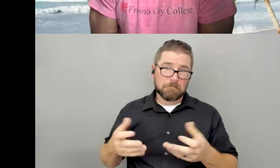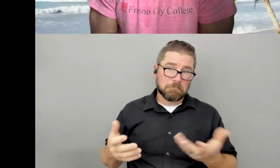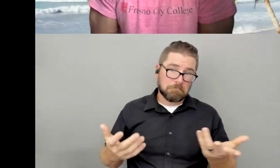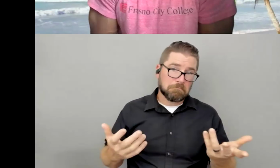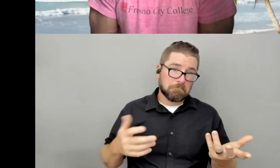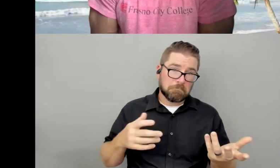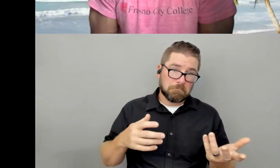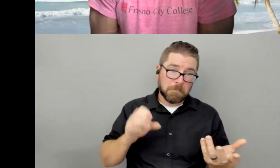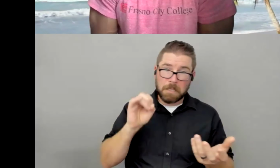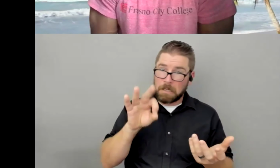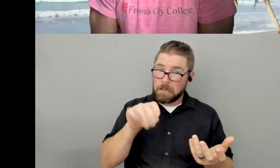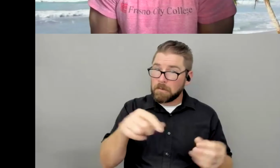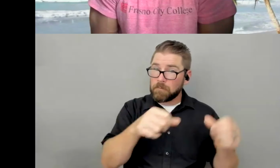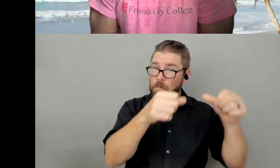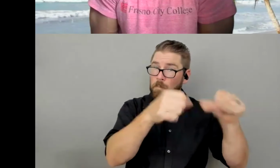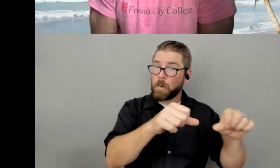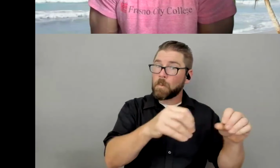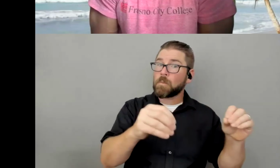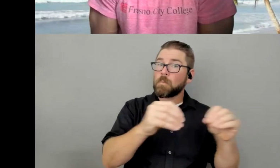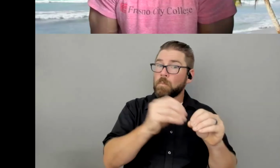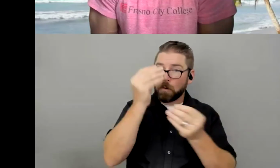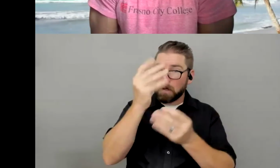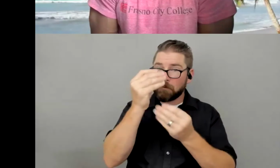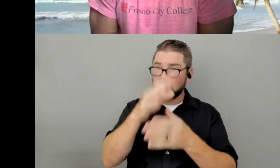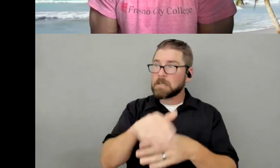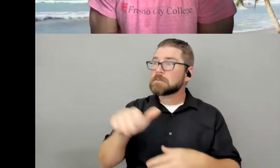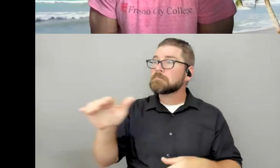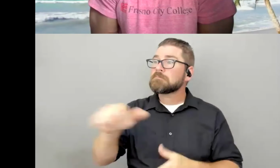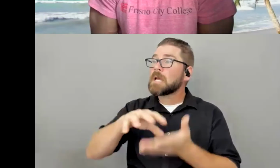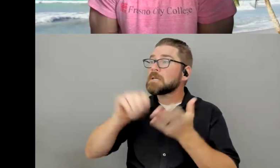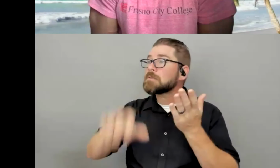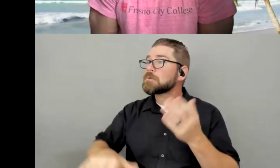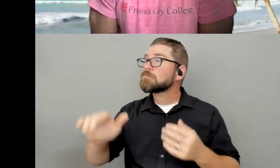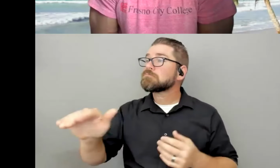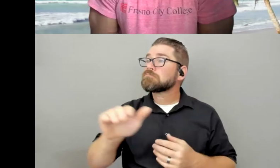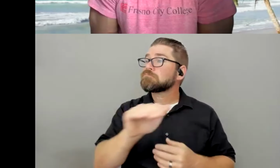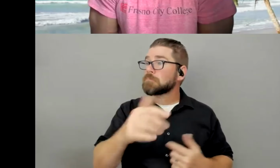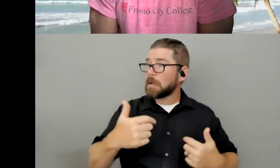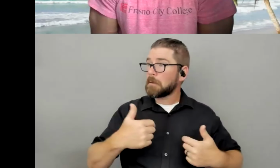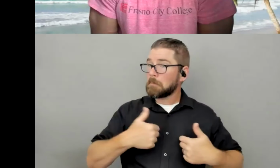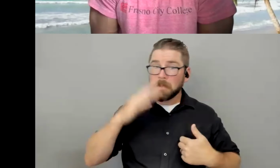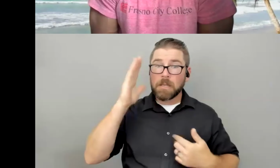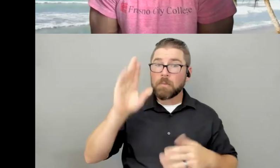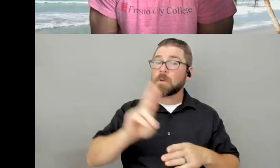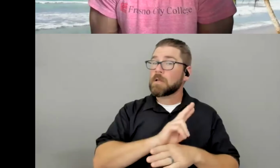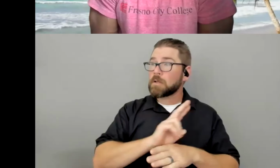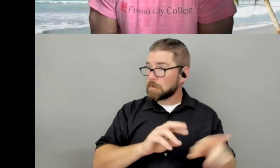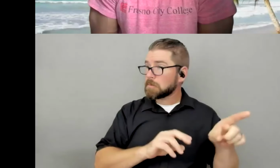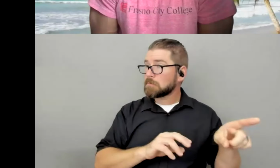where I can share with students. Hey, you know, hope you're using it. You may see some, you know, if you see something.